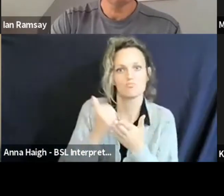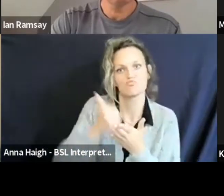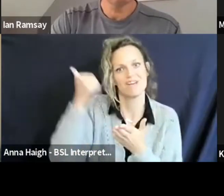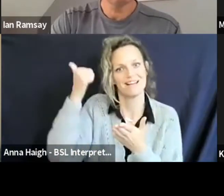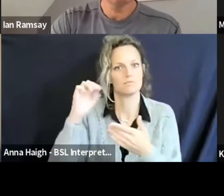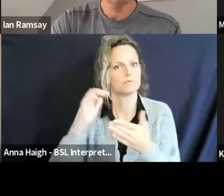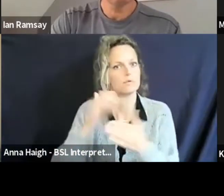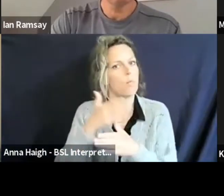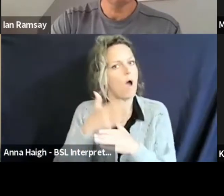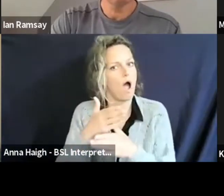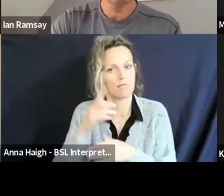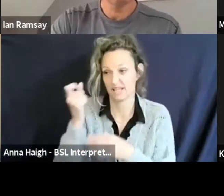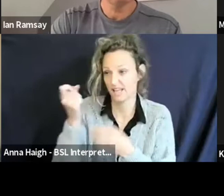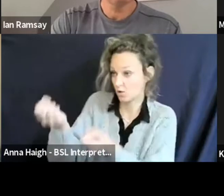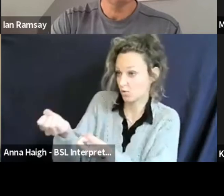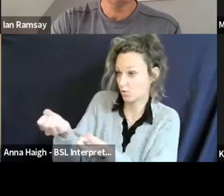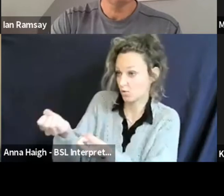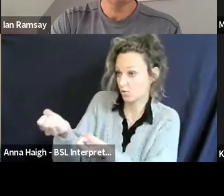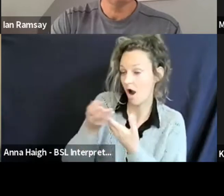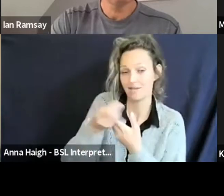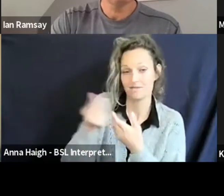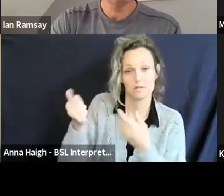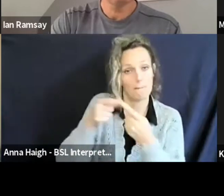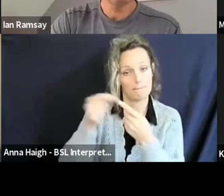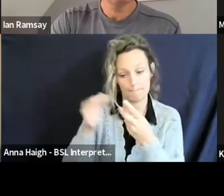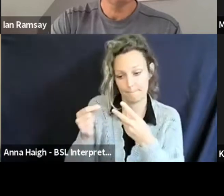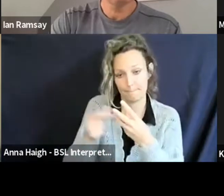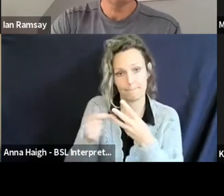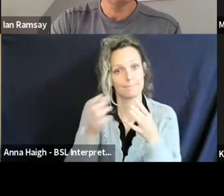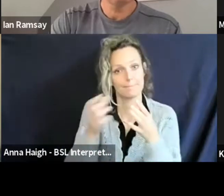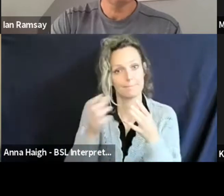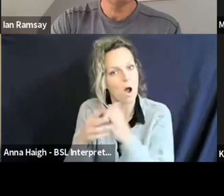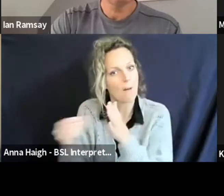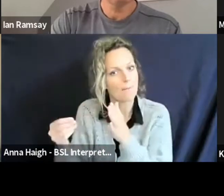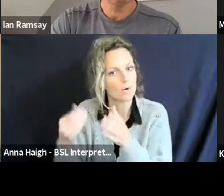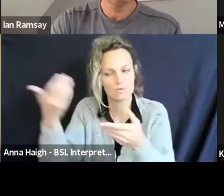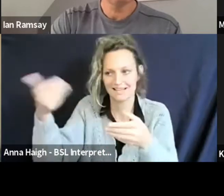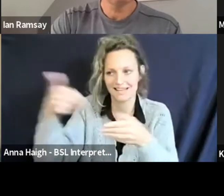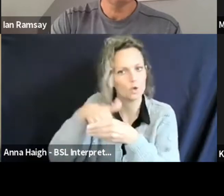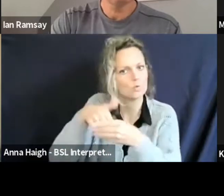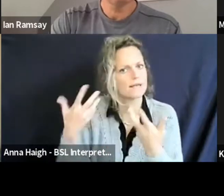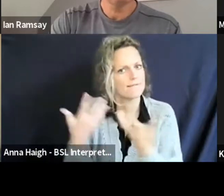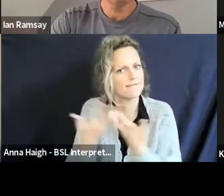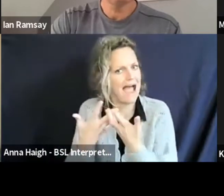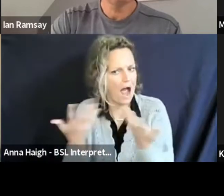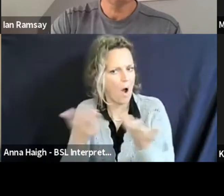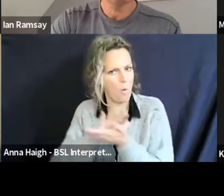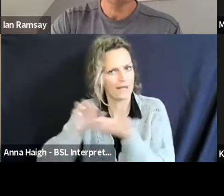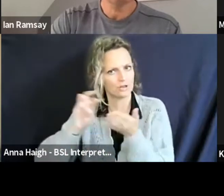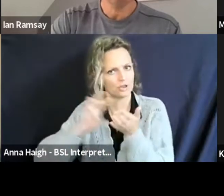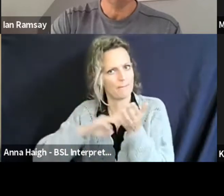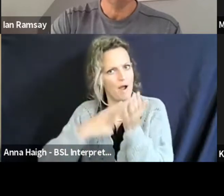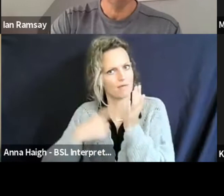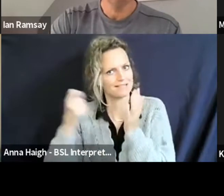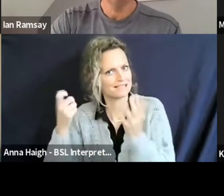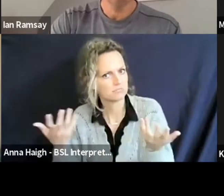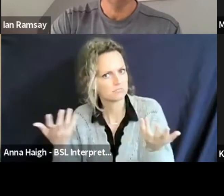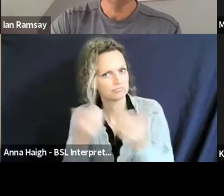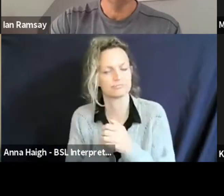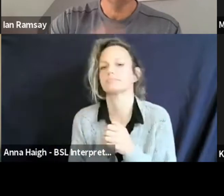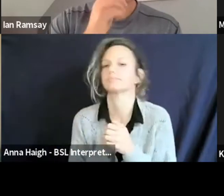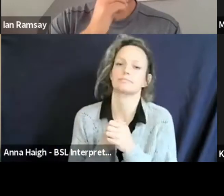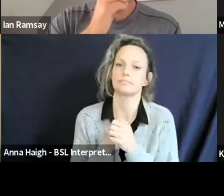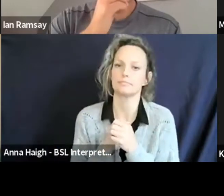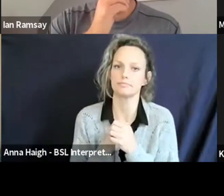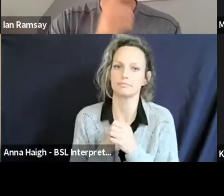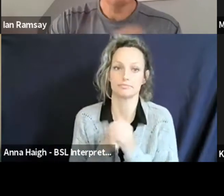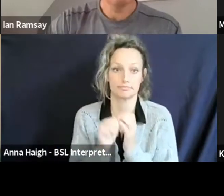HMRC have delivered in this space.